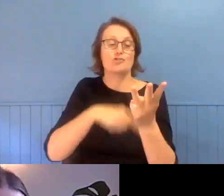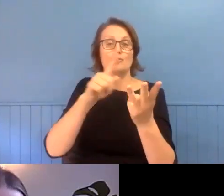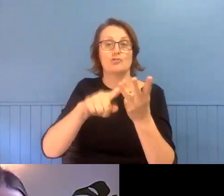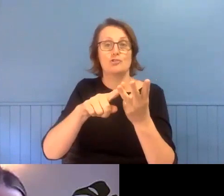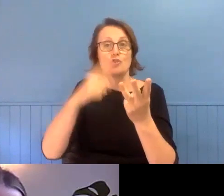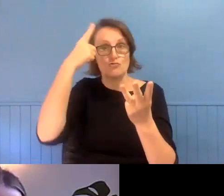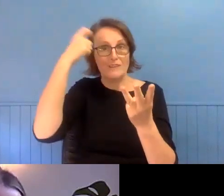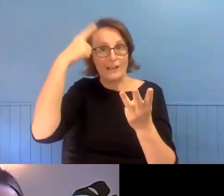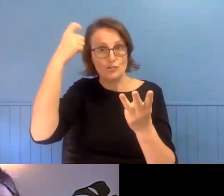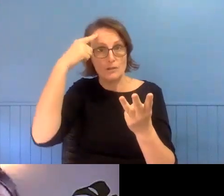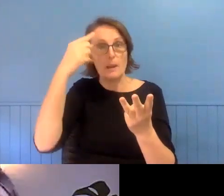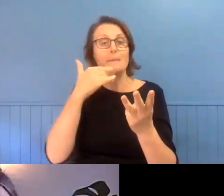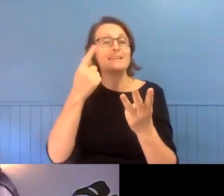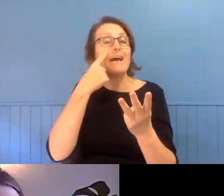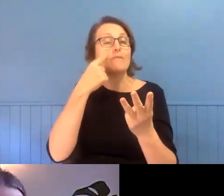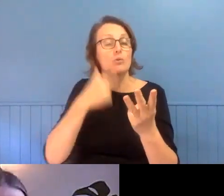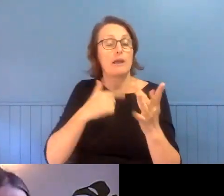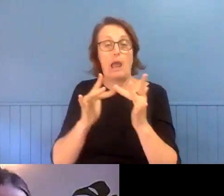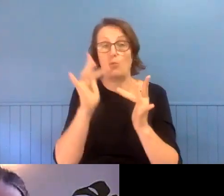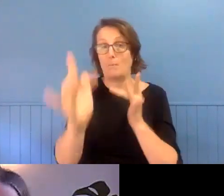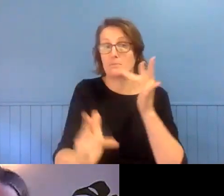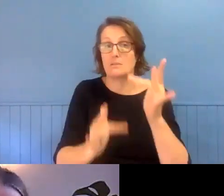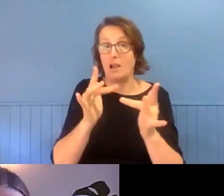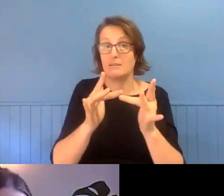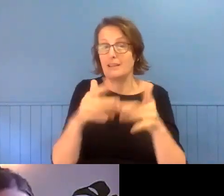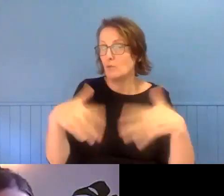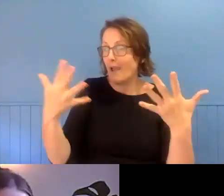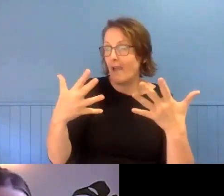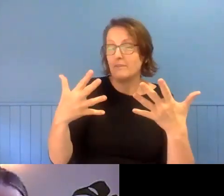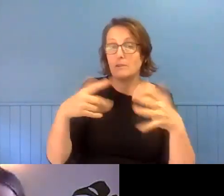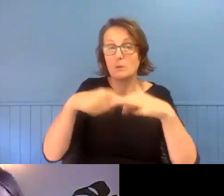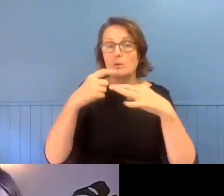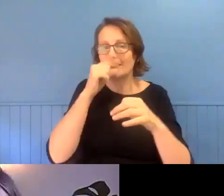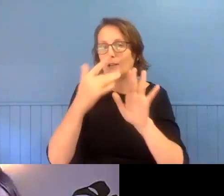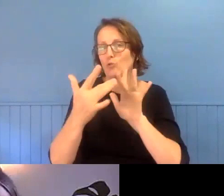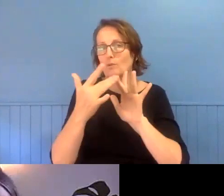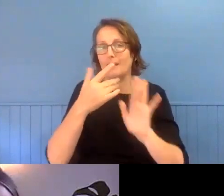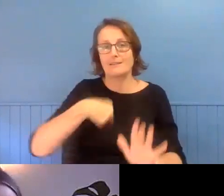questions. Lastly, I want to say thank you again to Tandi and Bianca.